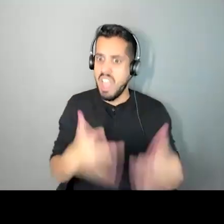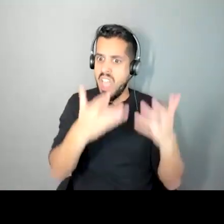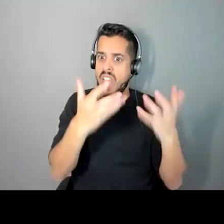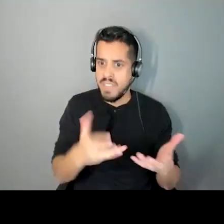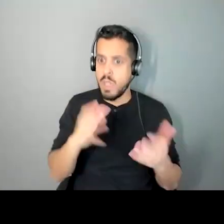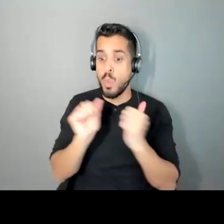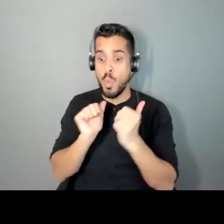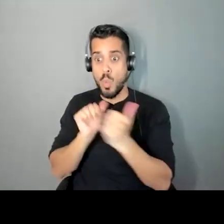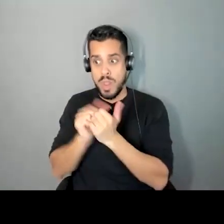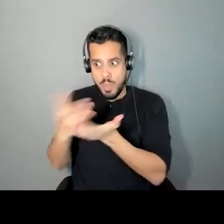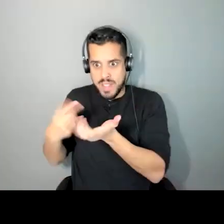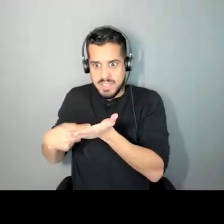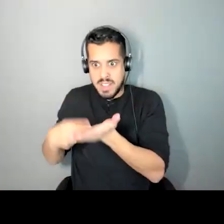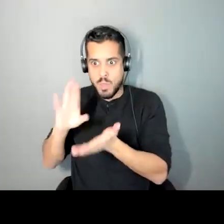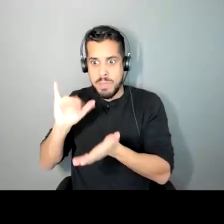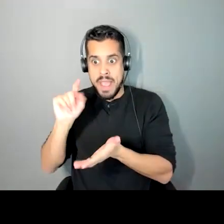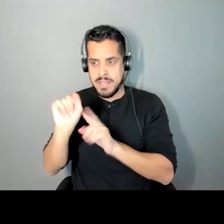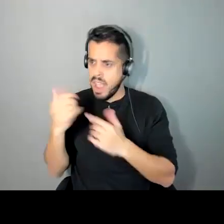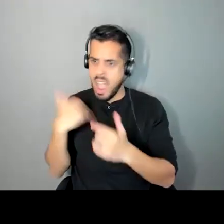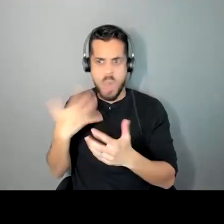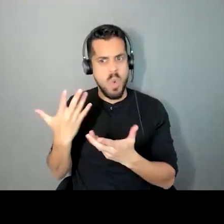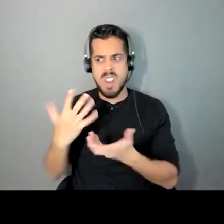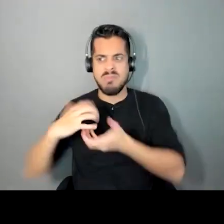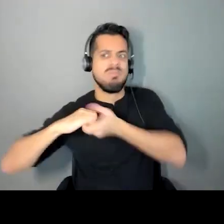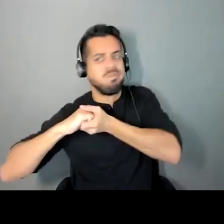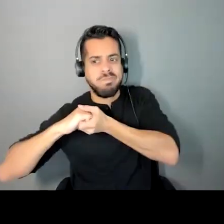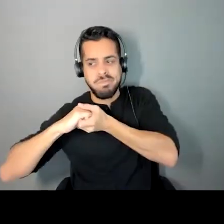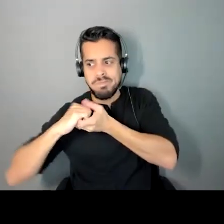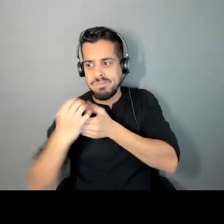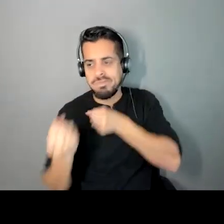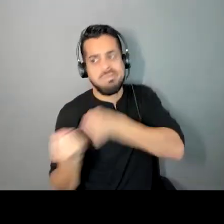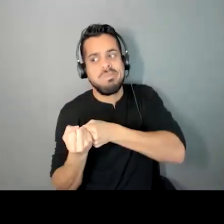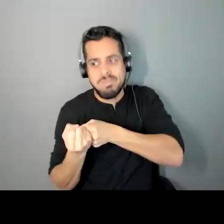we wanna lock arms with them and just help really make a difference here.